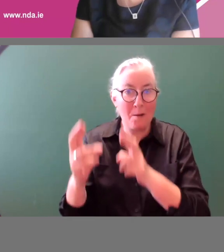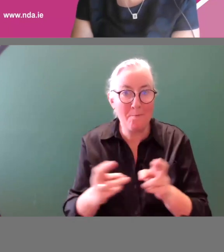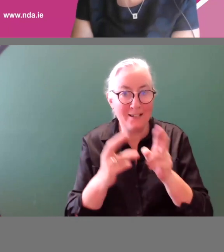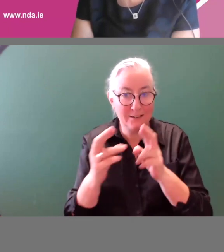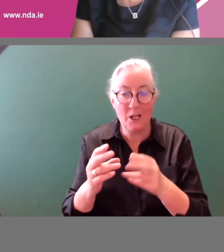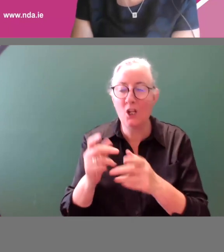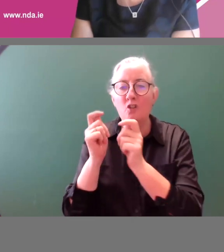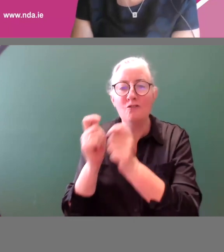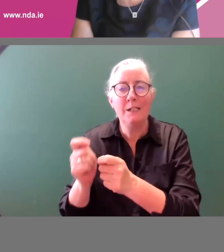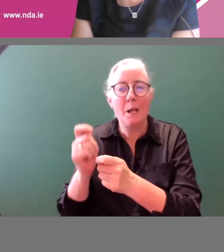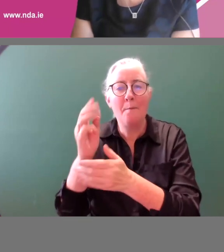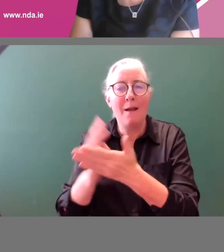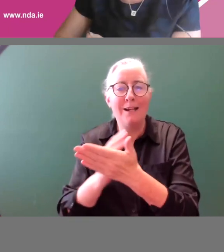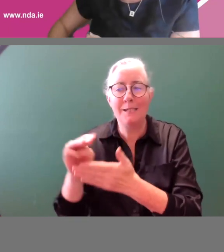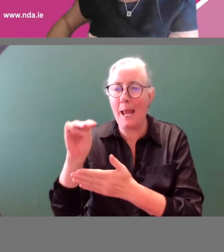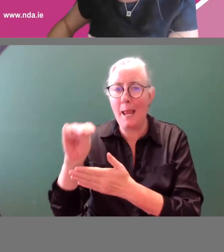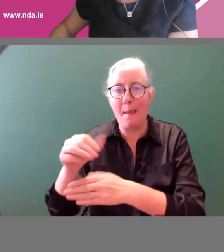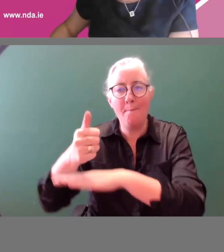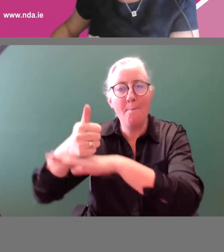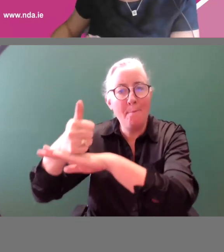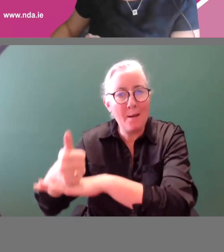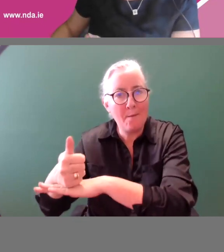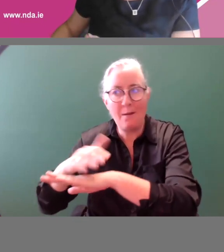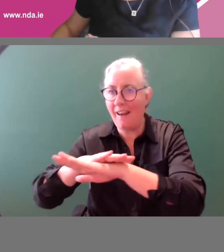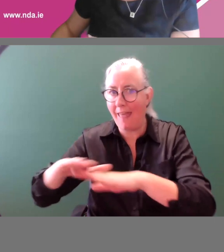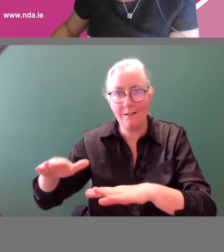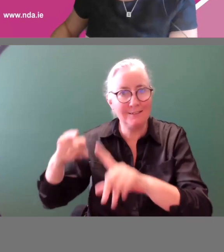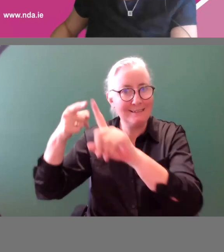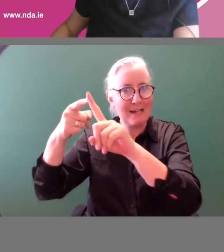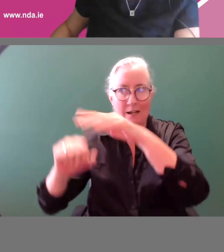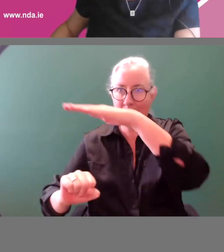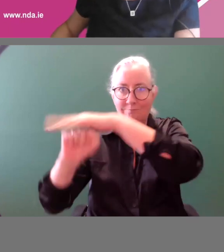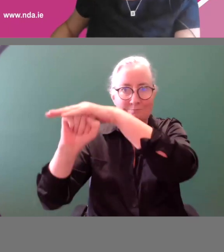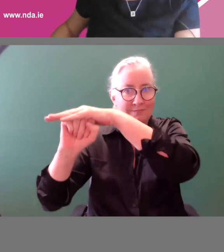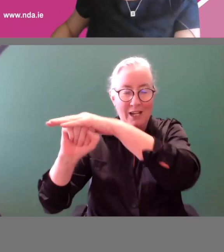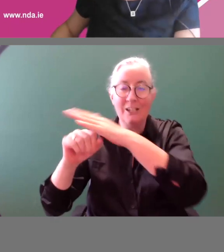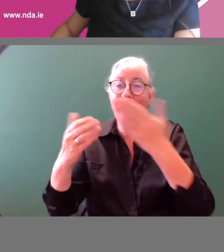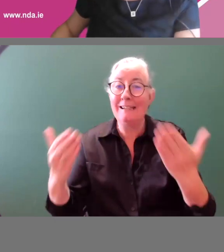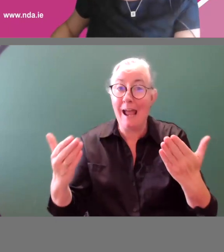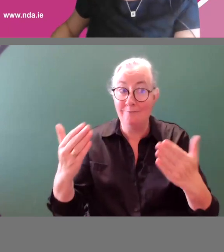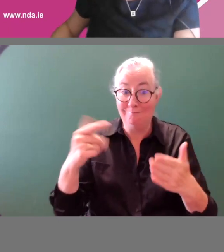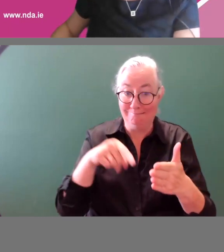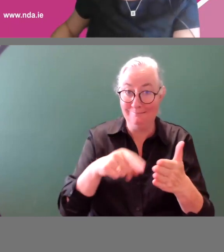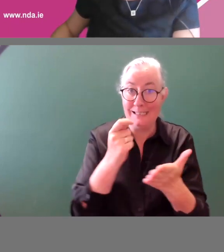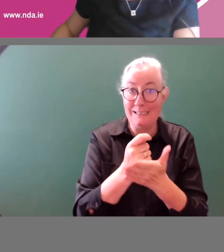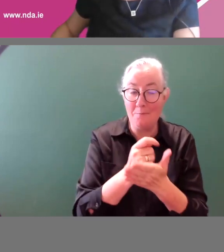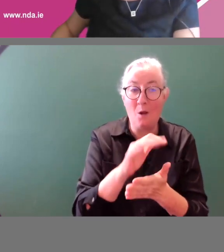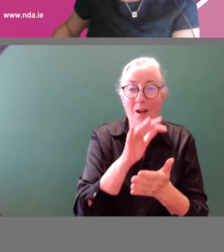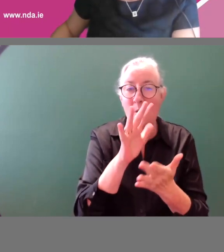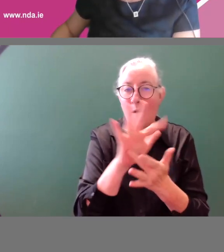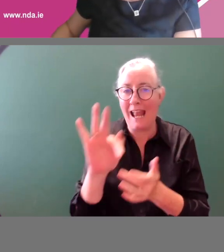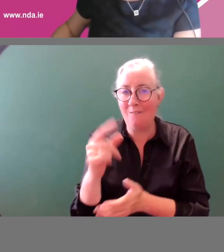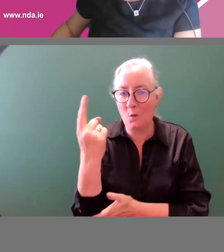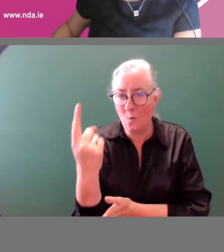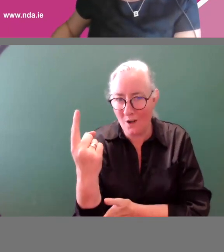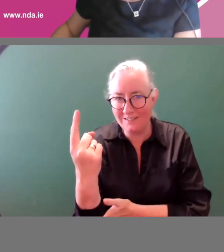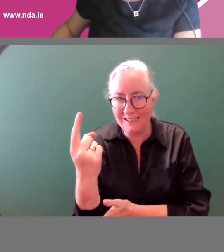a minimum and not as a target. So it's a quarter past one so I am going to keep to another 5 to 7